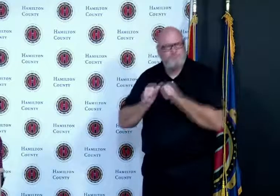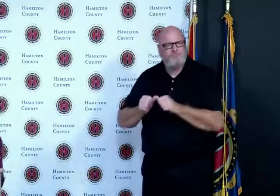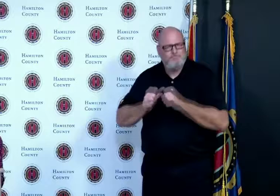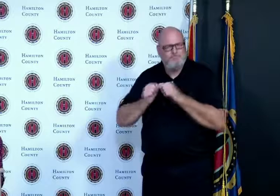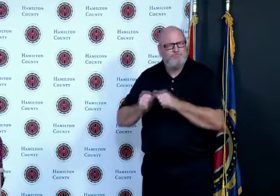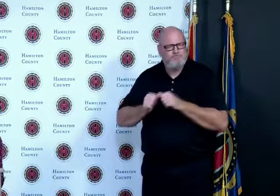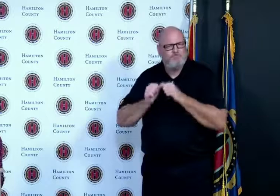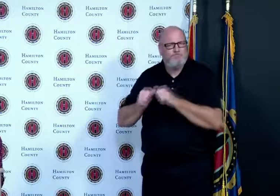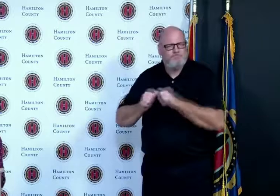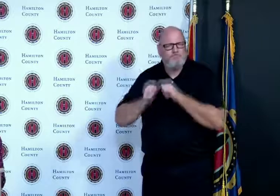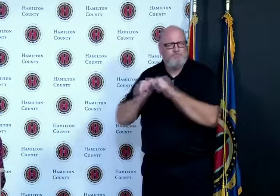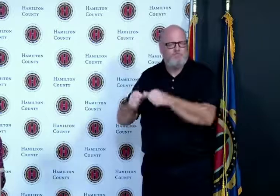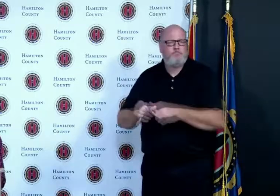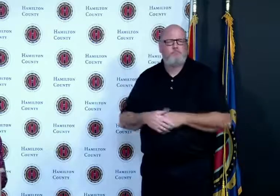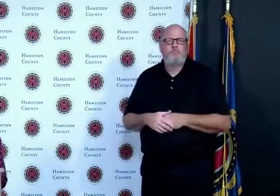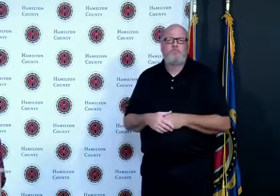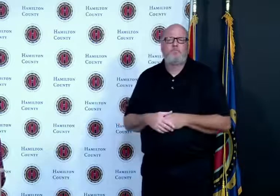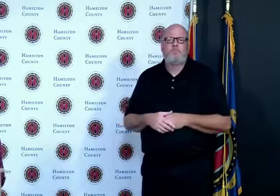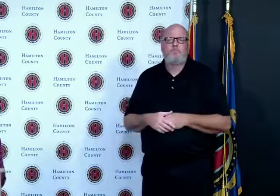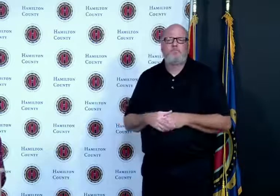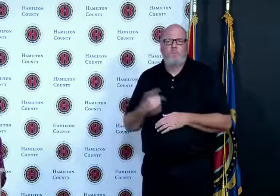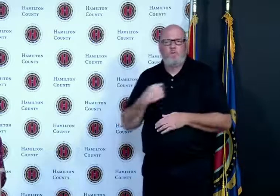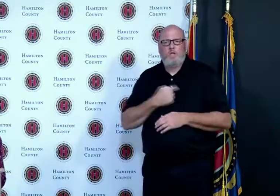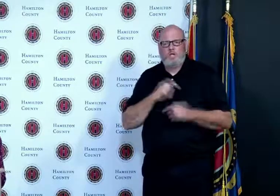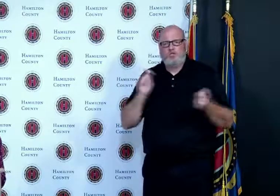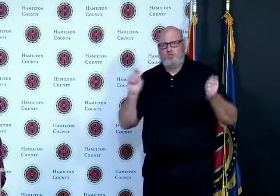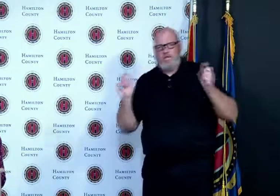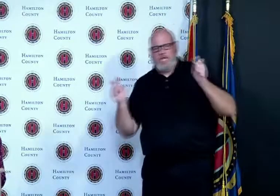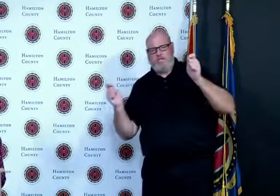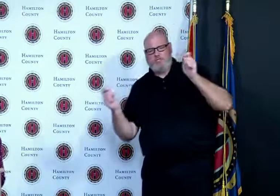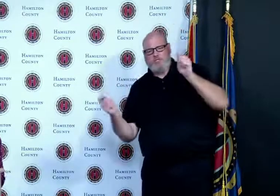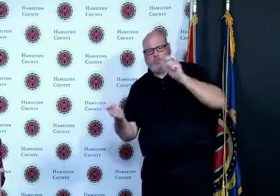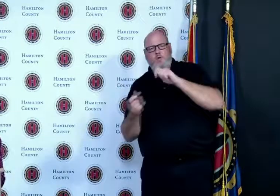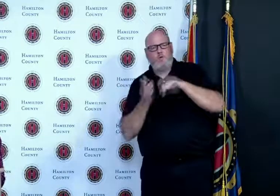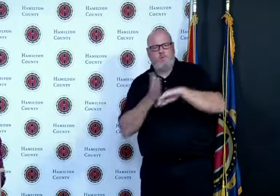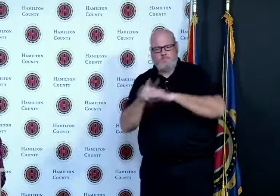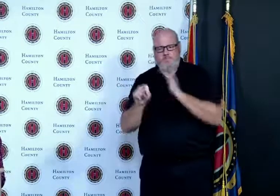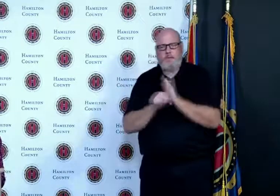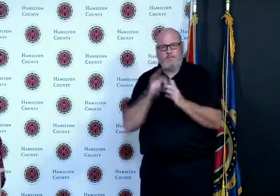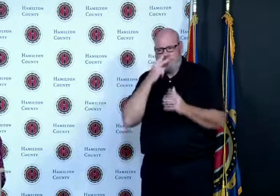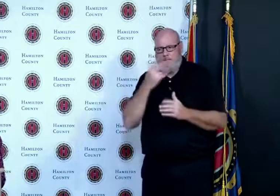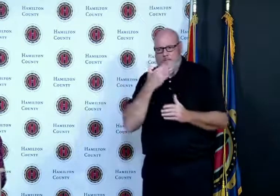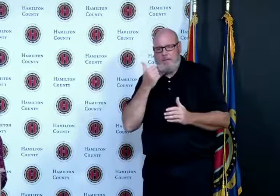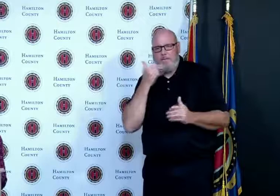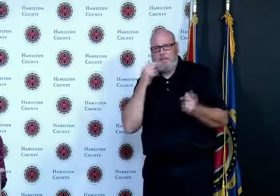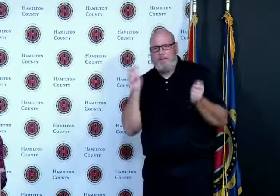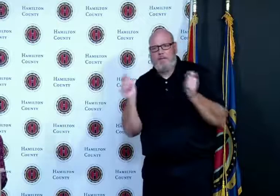partnerships throughout the community so lastly thank you Ali thank you Bishop thank you Tropicana